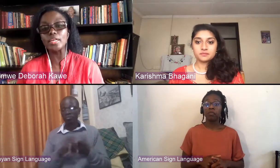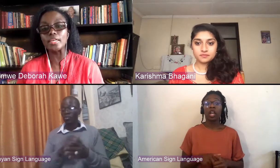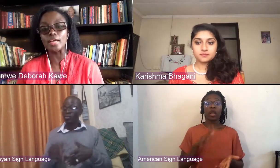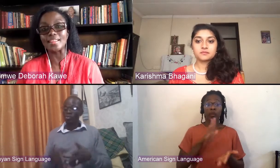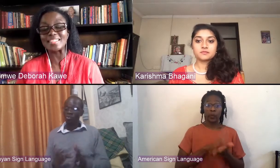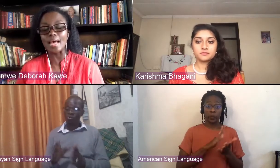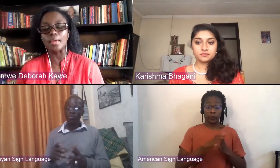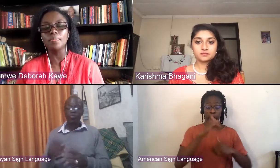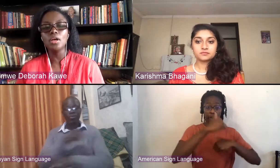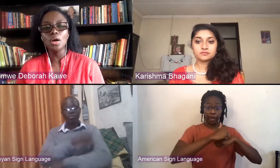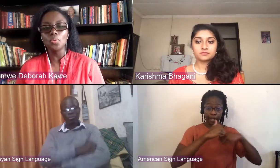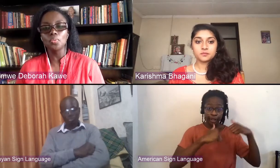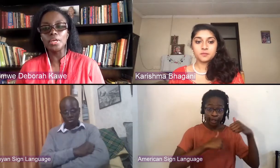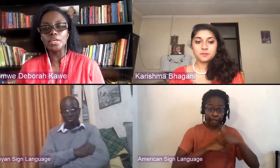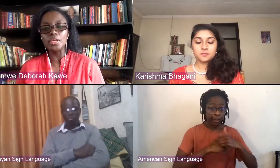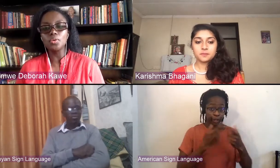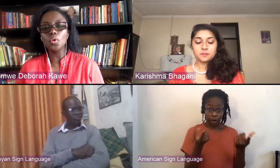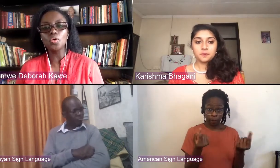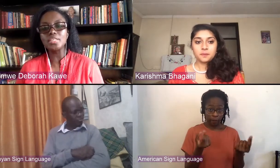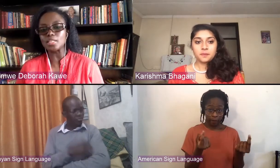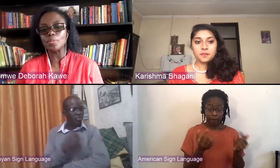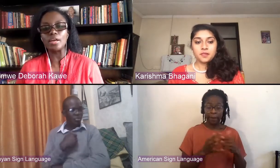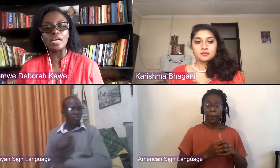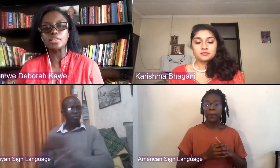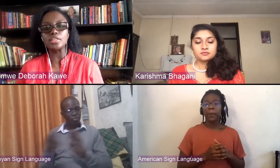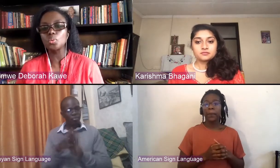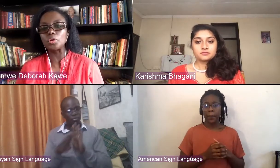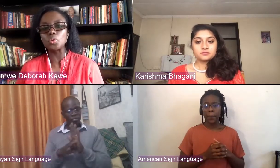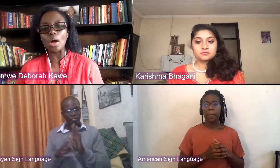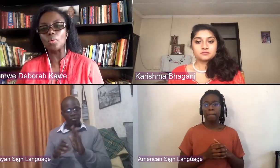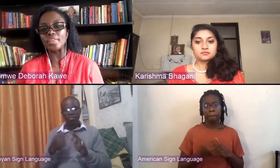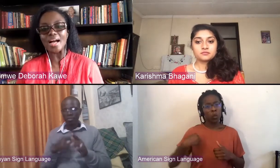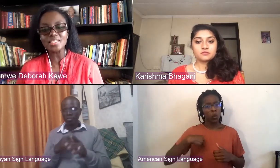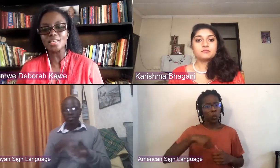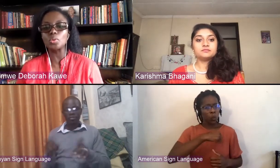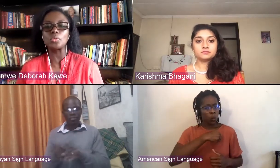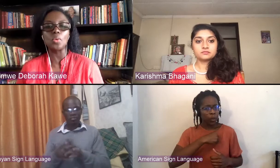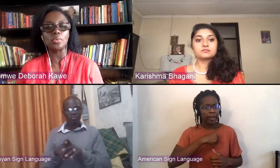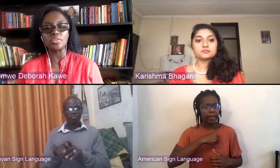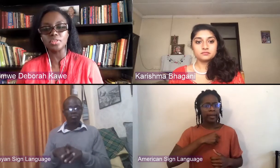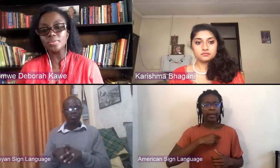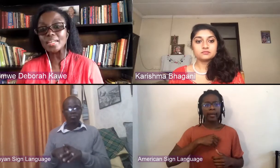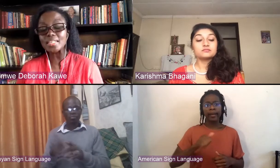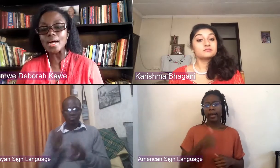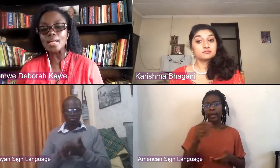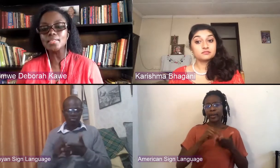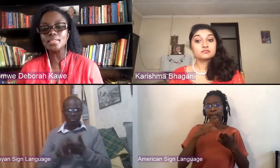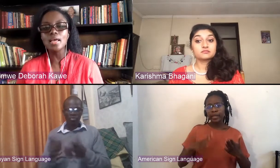at that time we could, as playwrights we could work with actors, we could work with directors